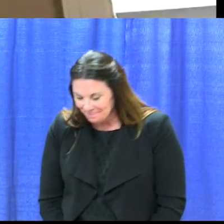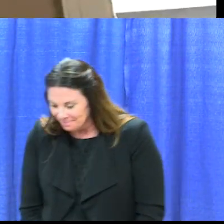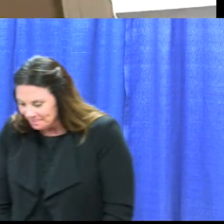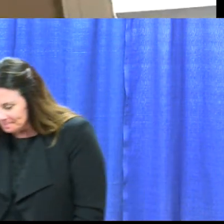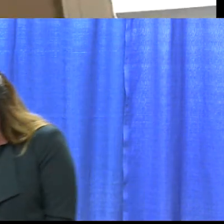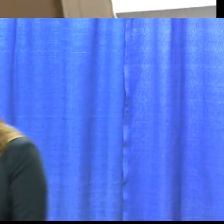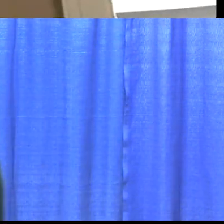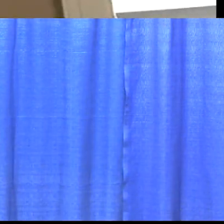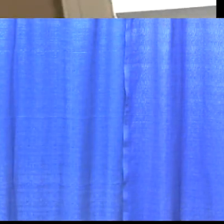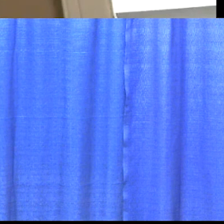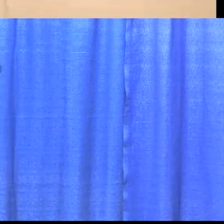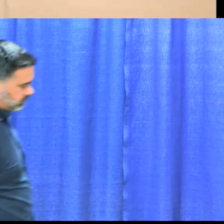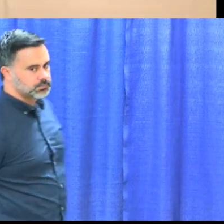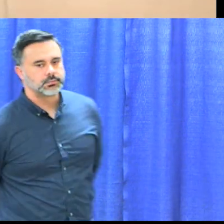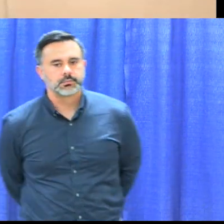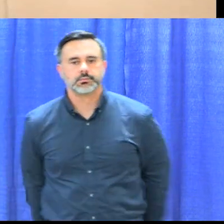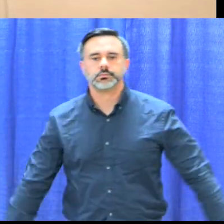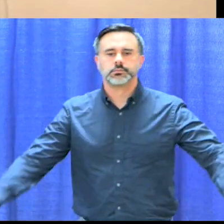[Santana speaking] This is Susan with AT&T.